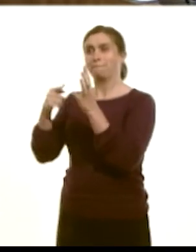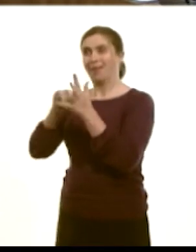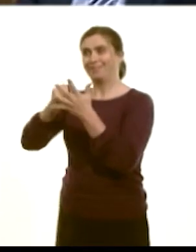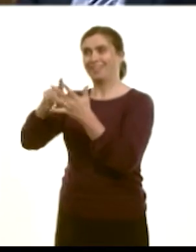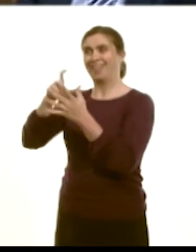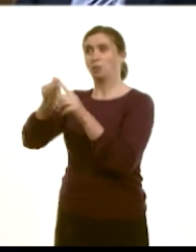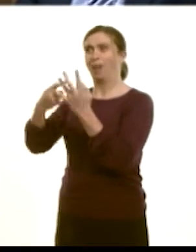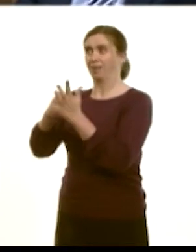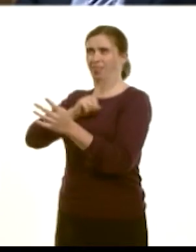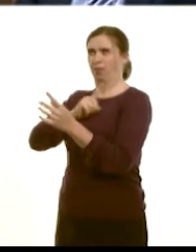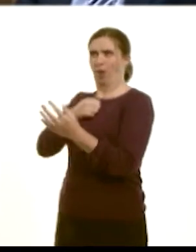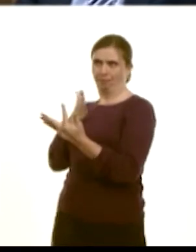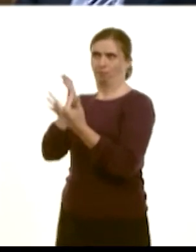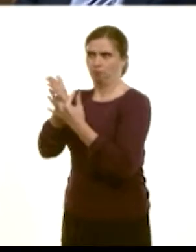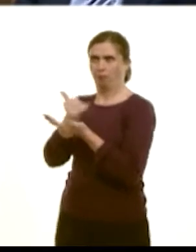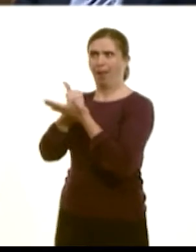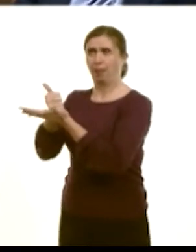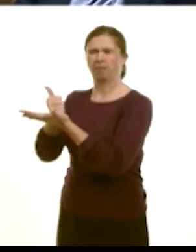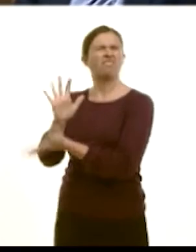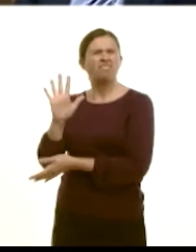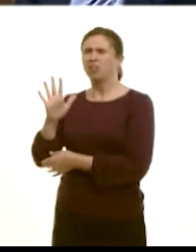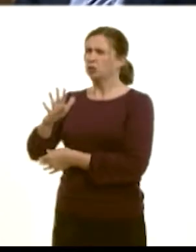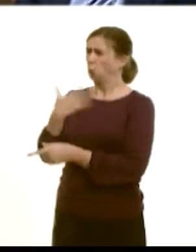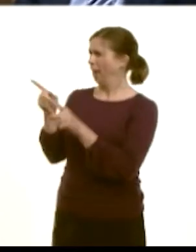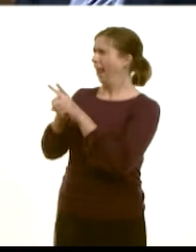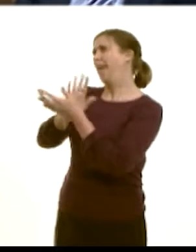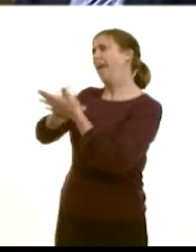We would not want, would we, our hospitals to be like Hereford County Hospital, under